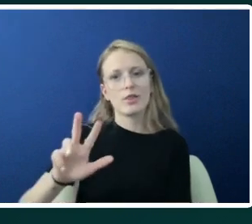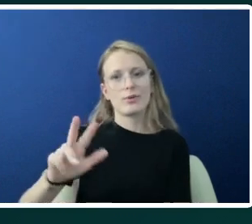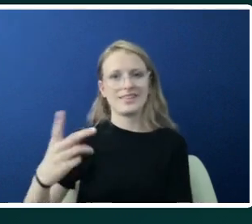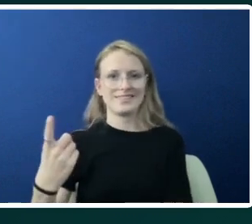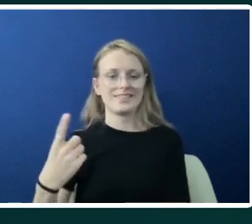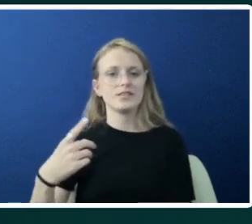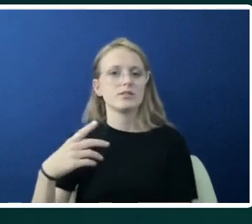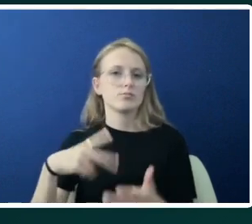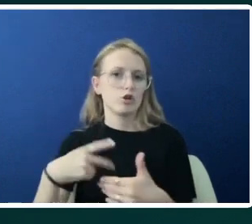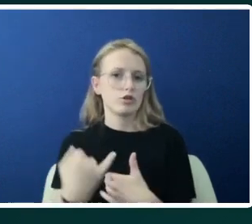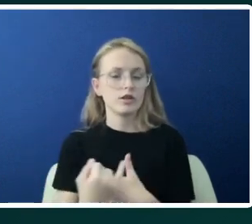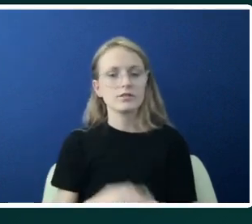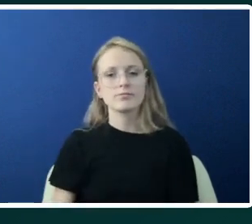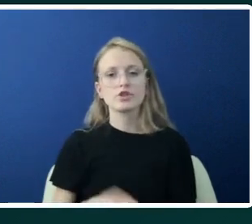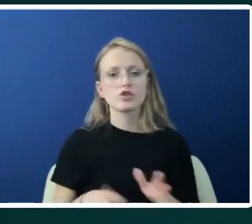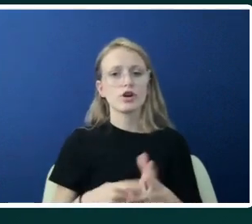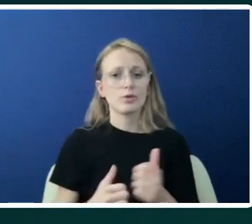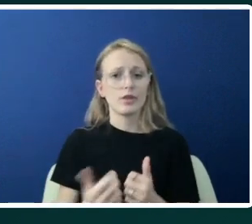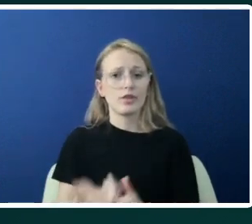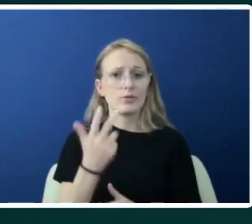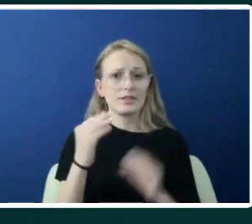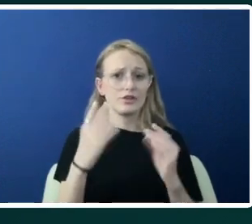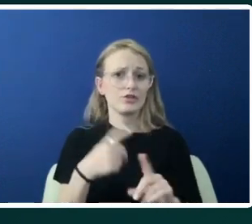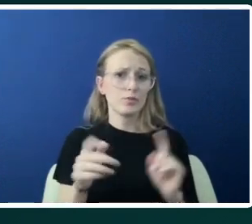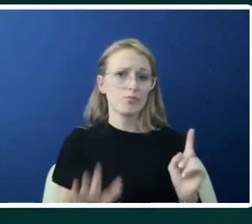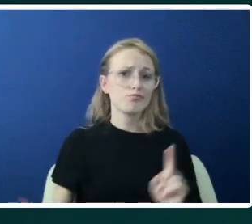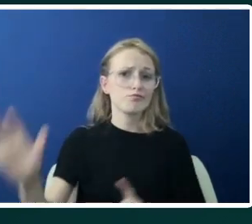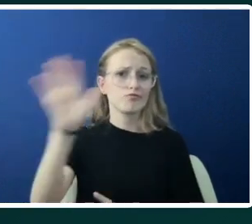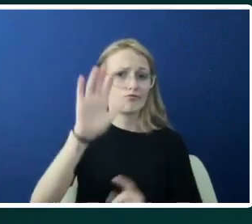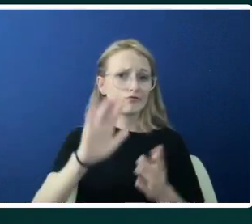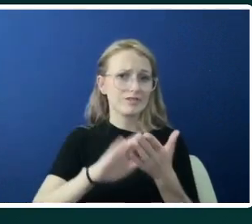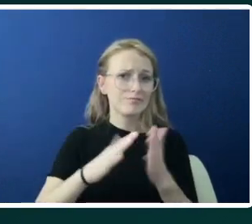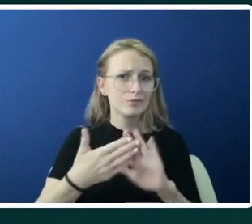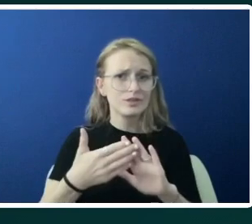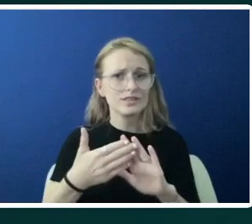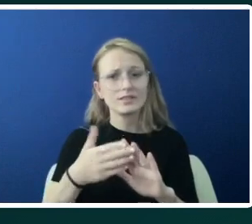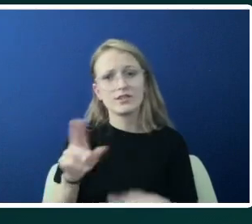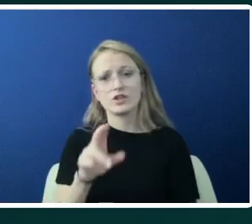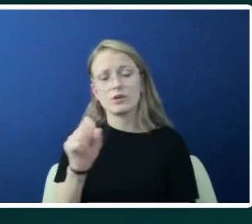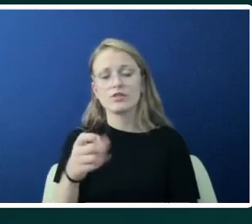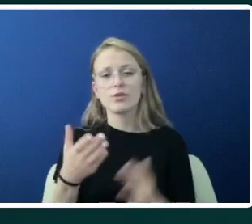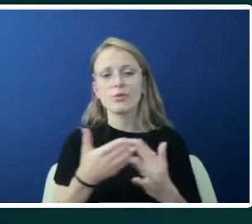as we said, communities across the United States through the National Writing Project Network.